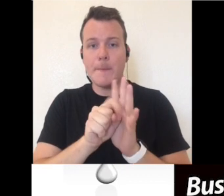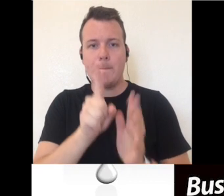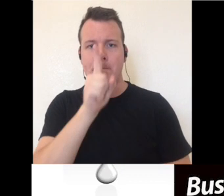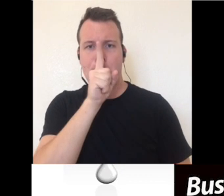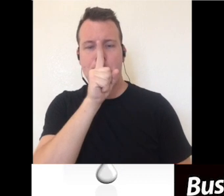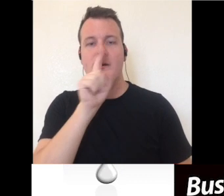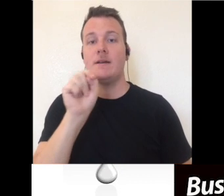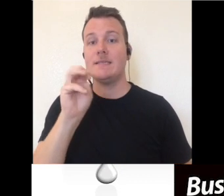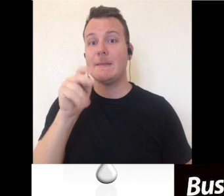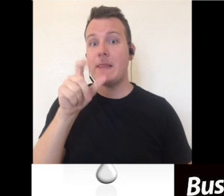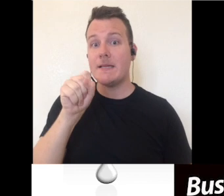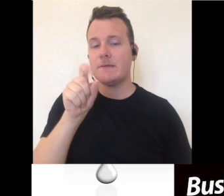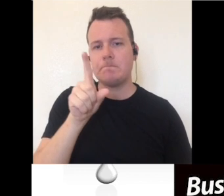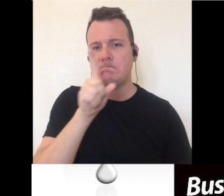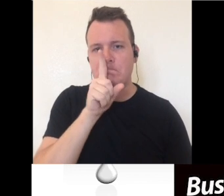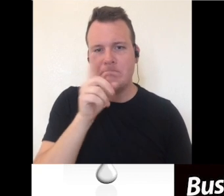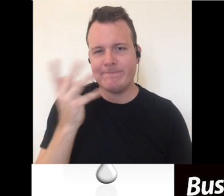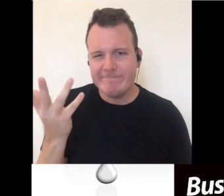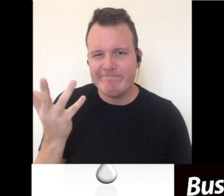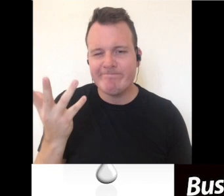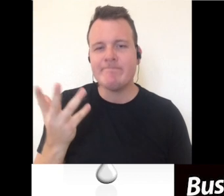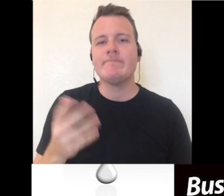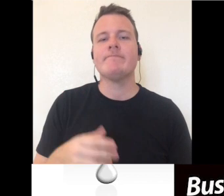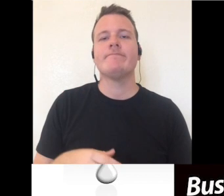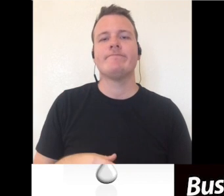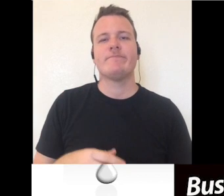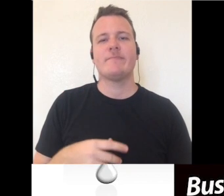instructional videos with them, and they don't have some of the templates that